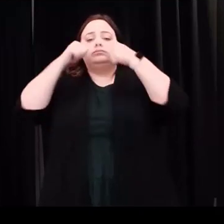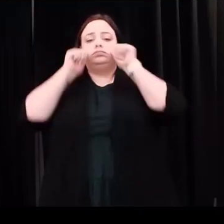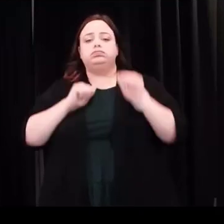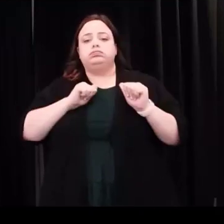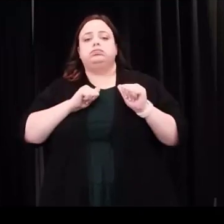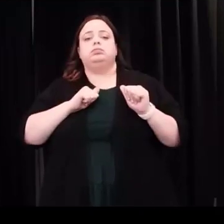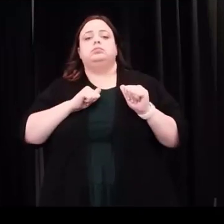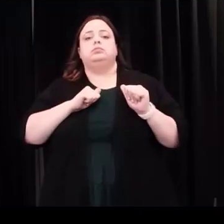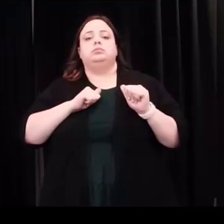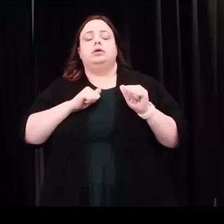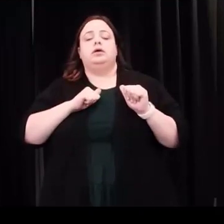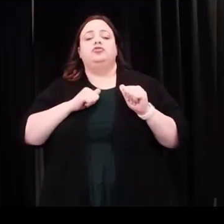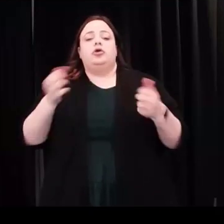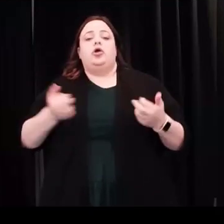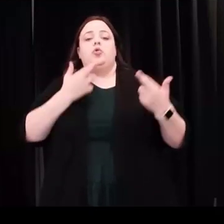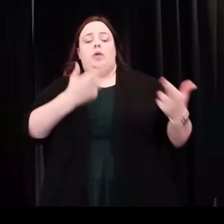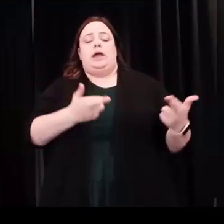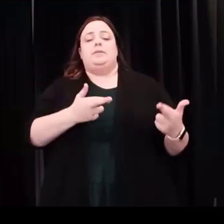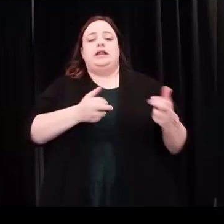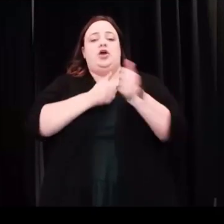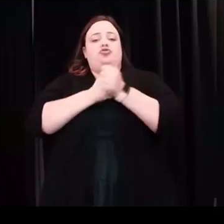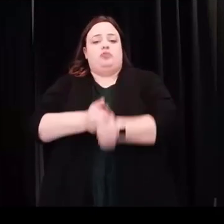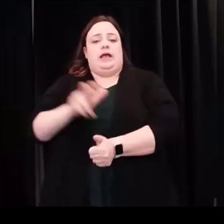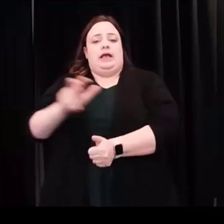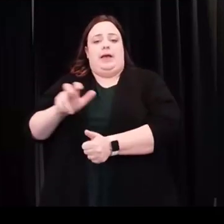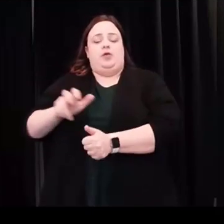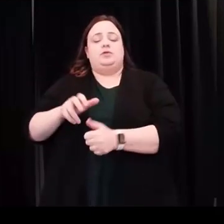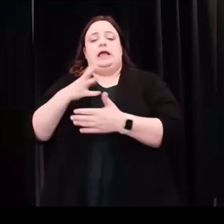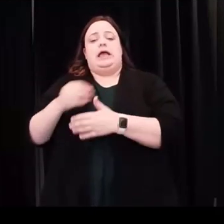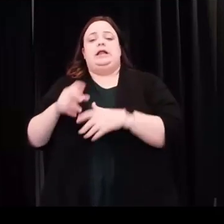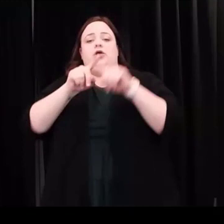So they're recommending a tracking mouse and a screen reader. Anybody else come up